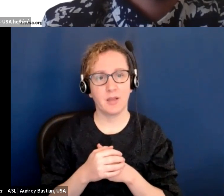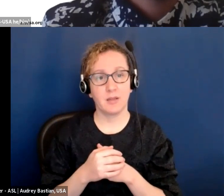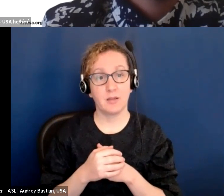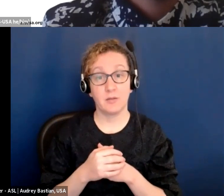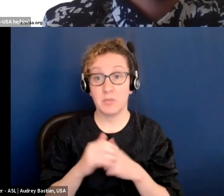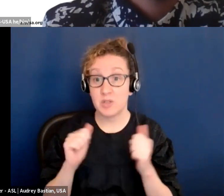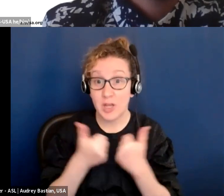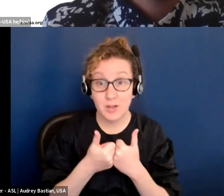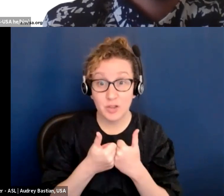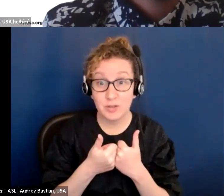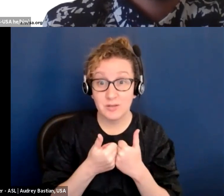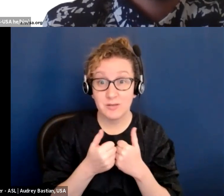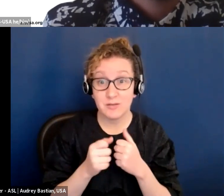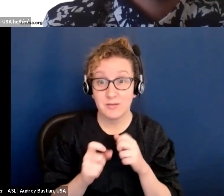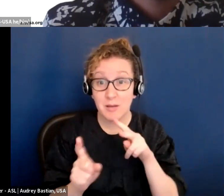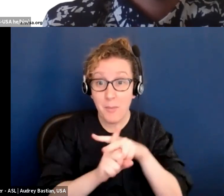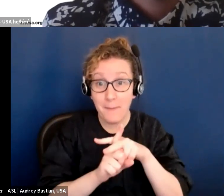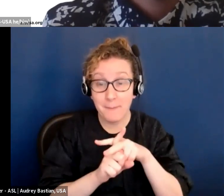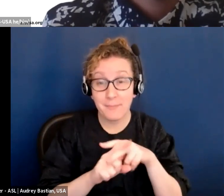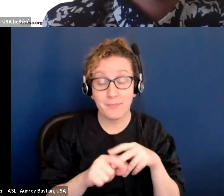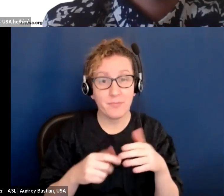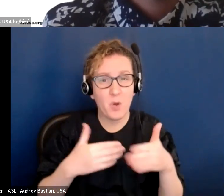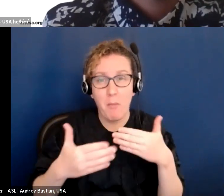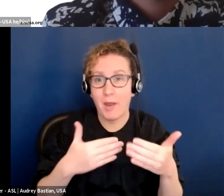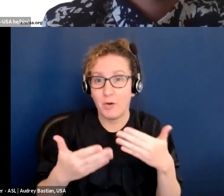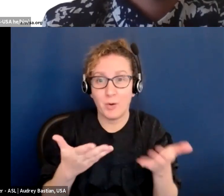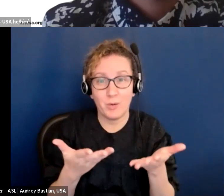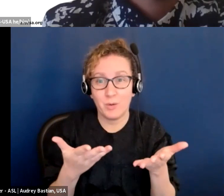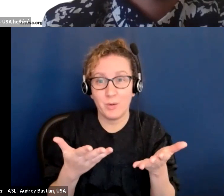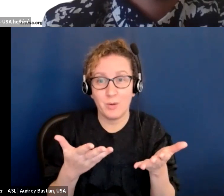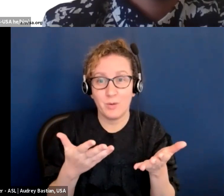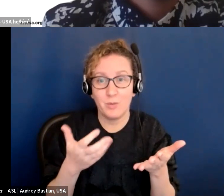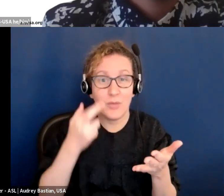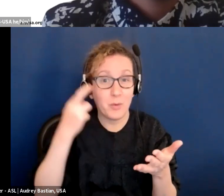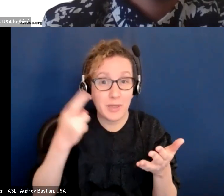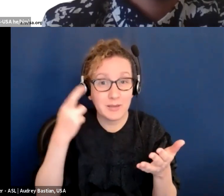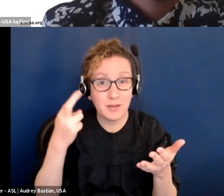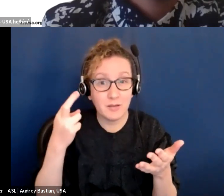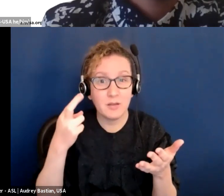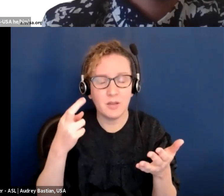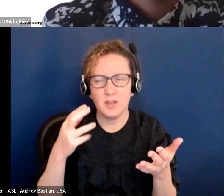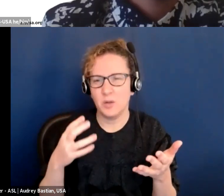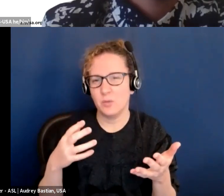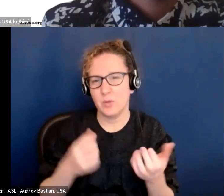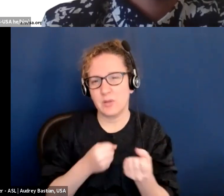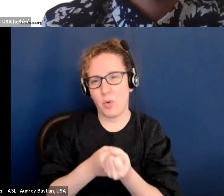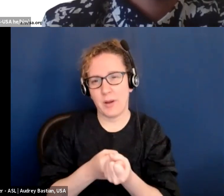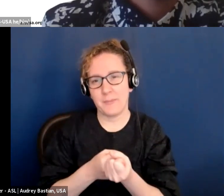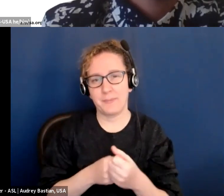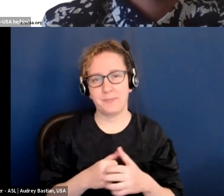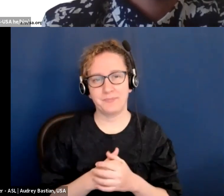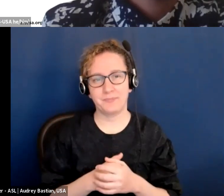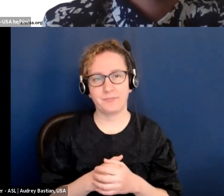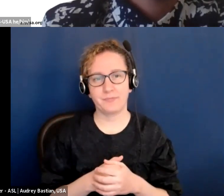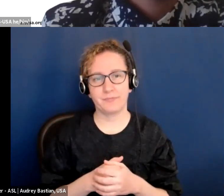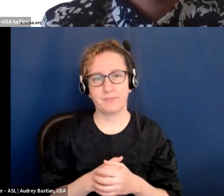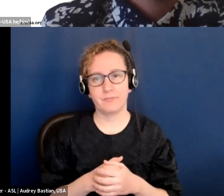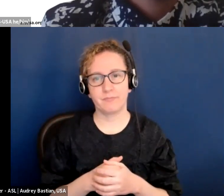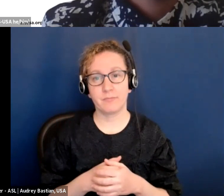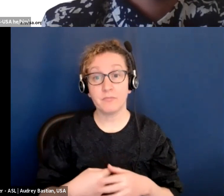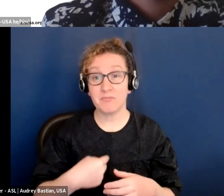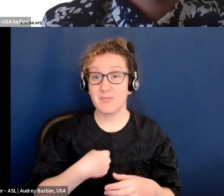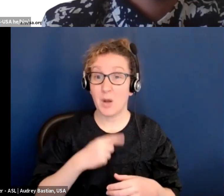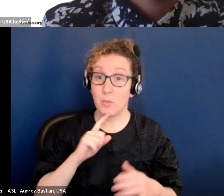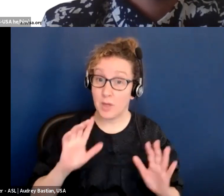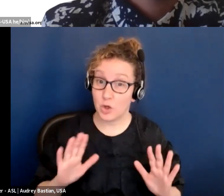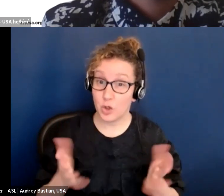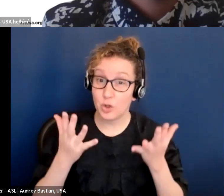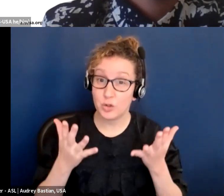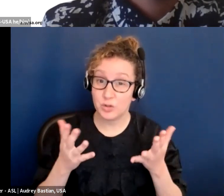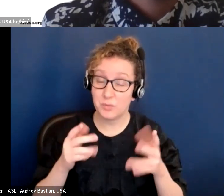that may come up no matter what the cause. I would really urge people to connect with